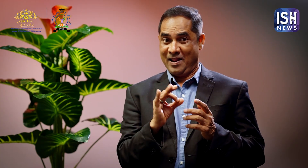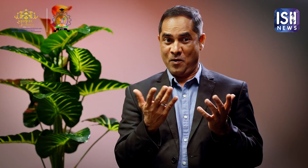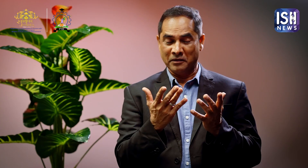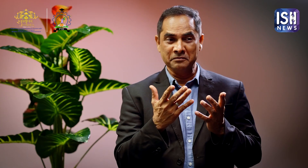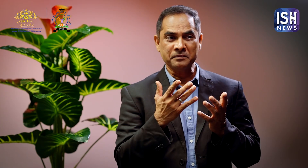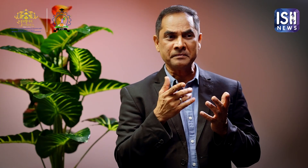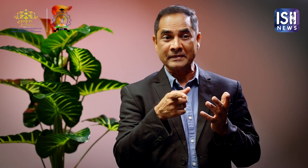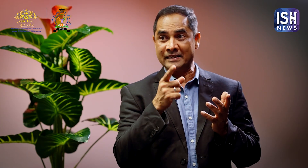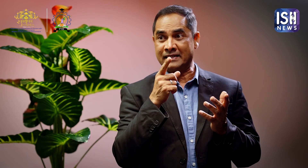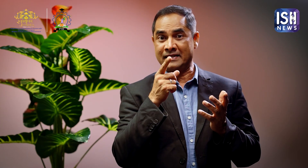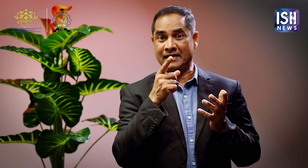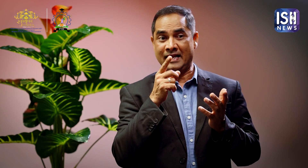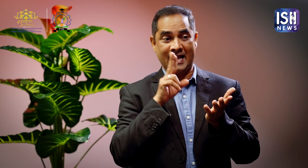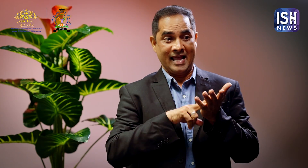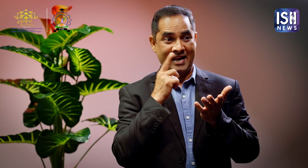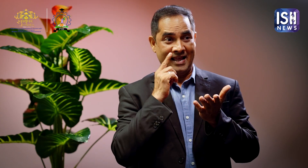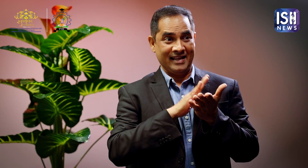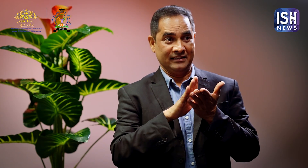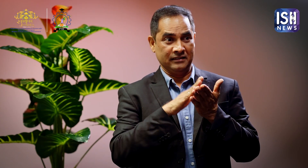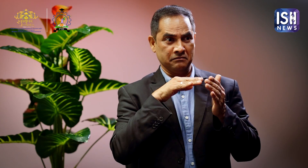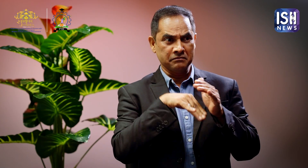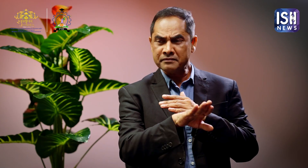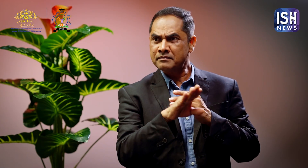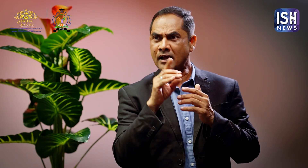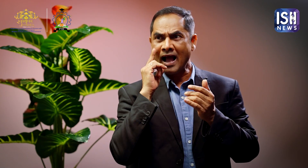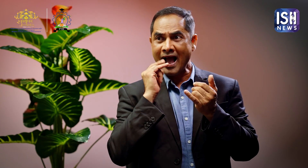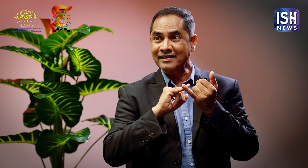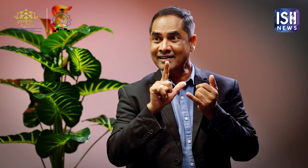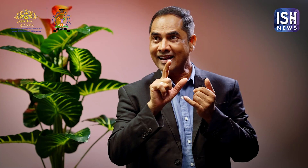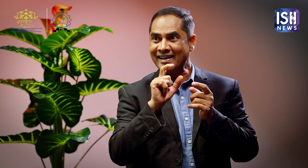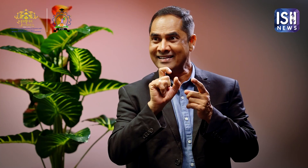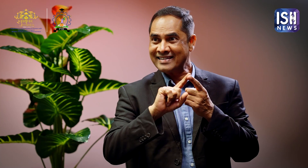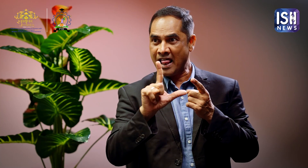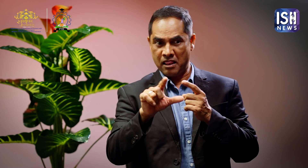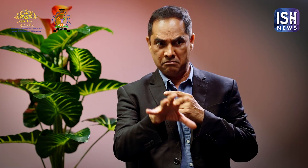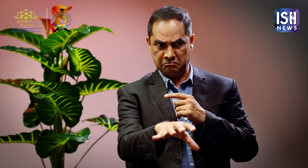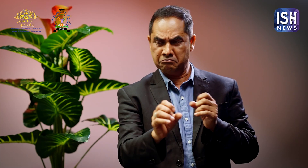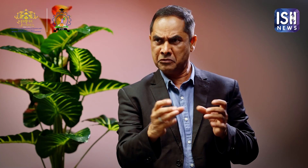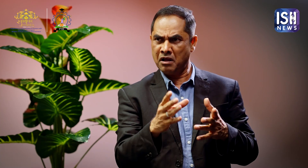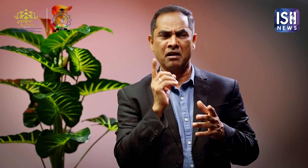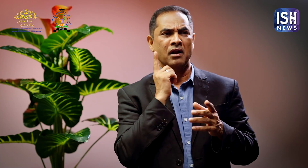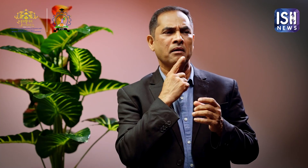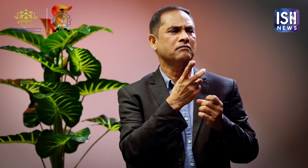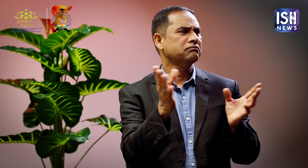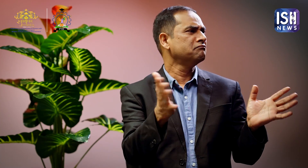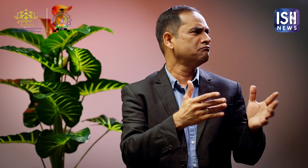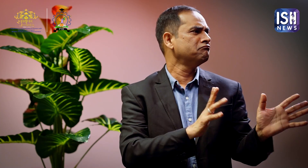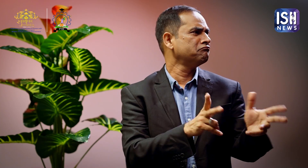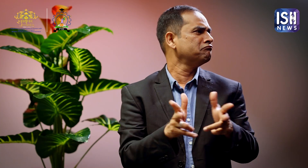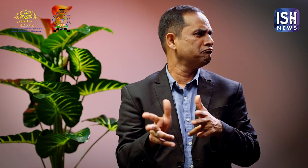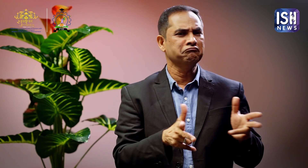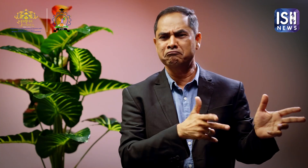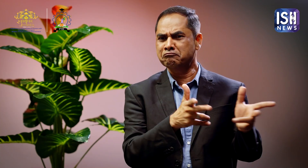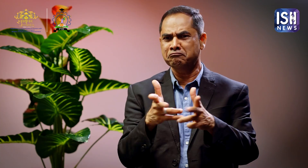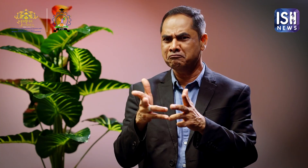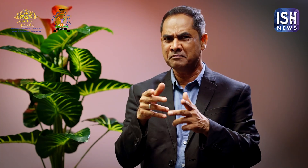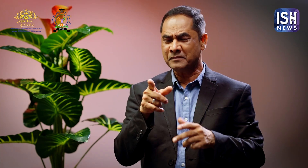What happened was, while working in the ISL Cell at NIHH, during a discussion,